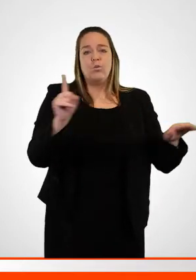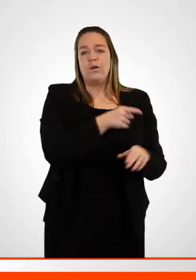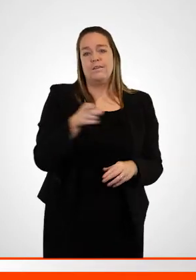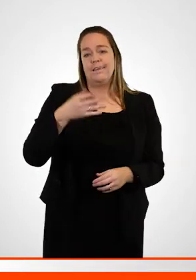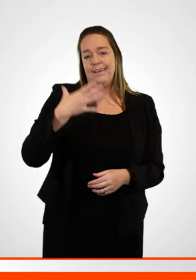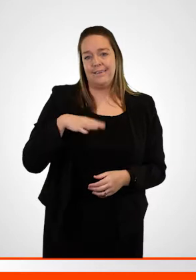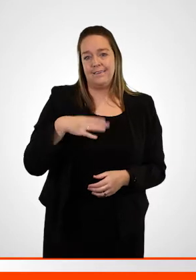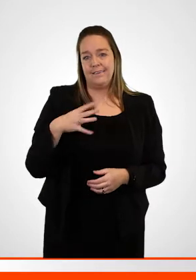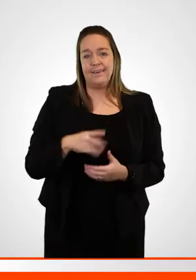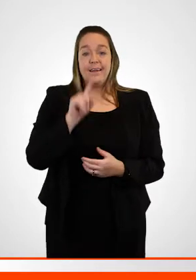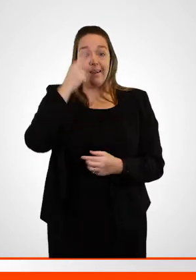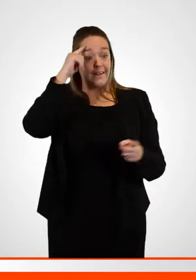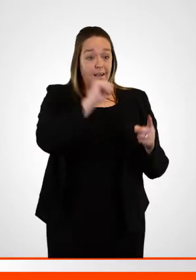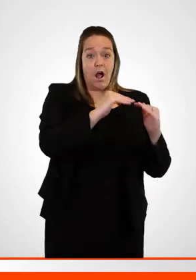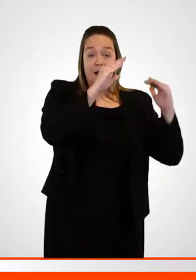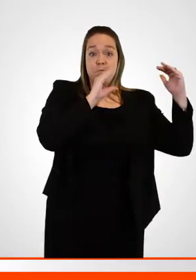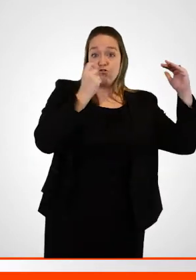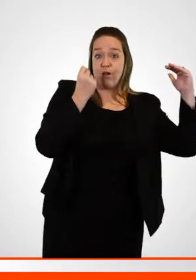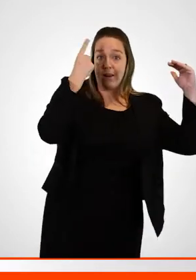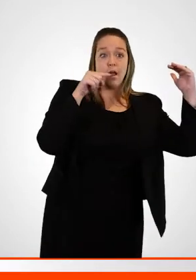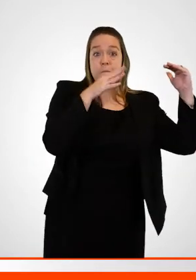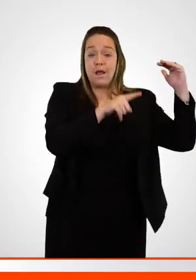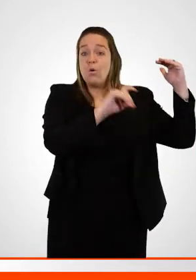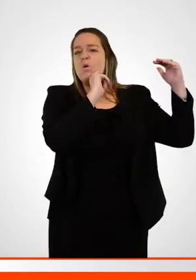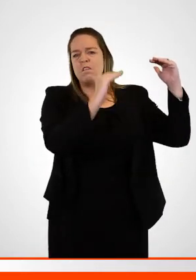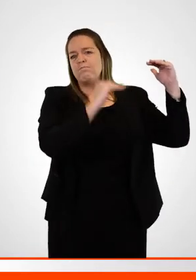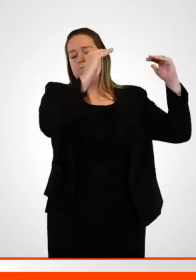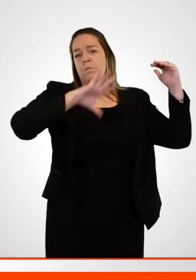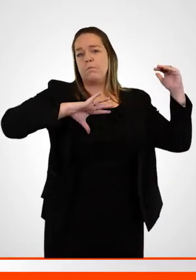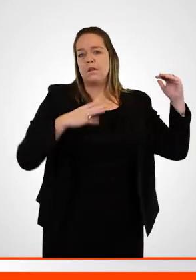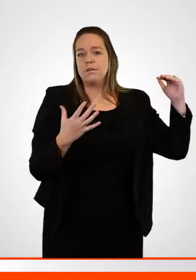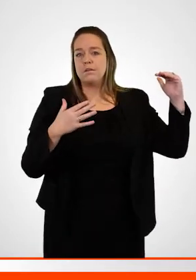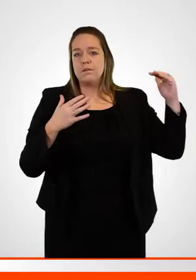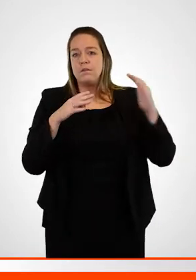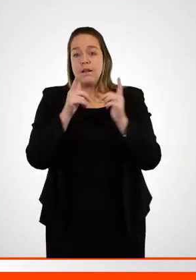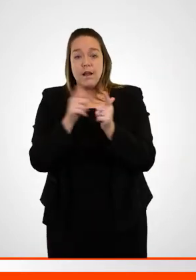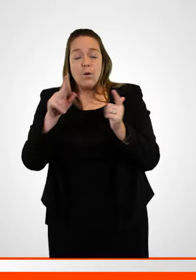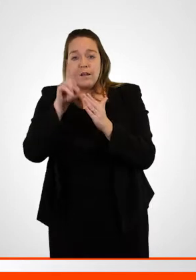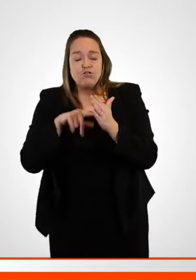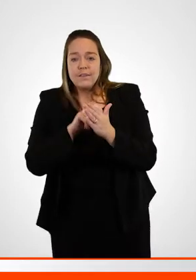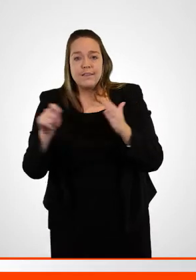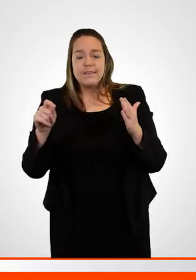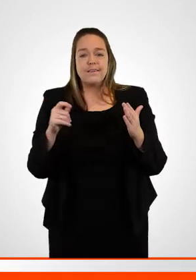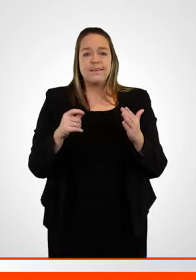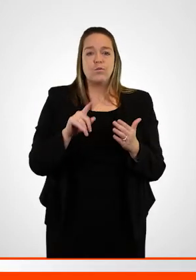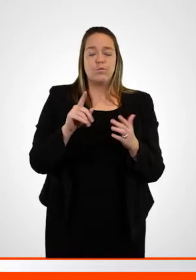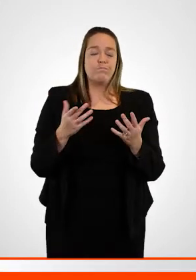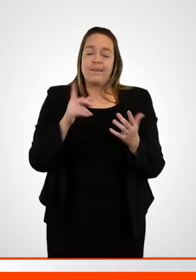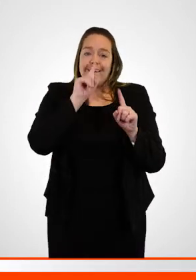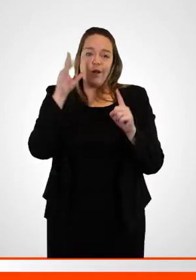We can't assume that because one is high on speech recognition, one is going to necessarily be scoring well in terms of language and literacy, and vice versa.